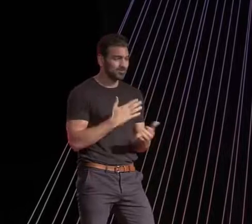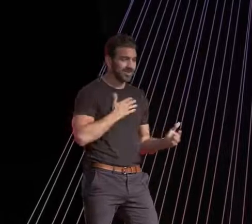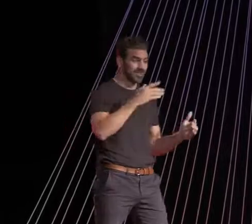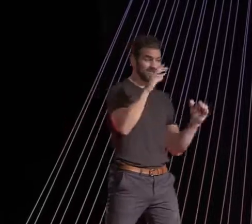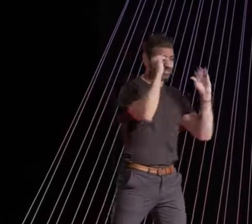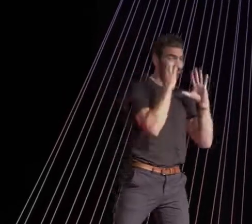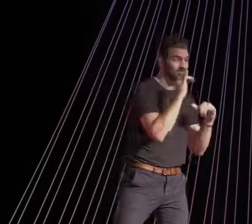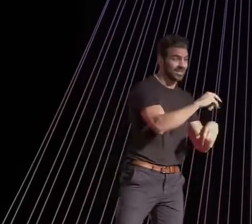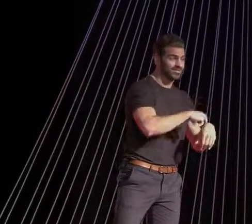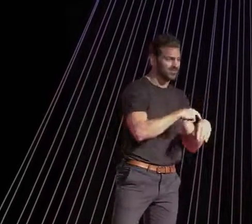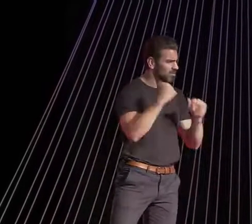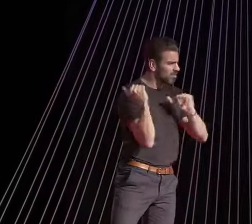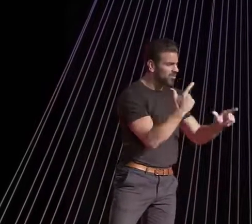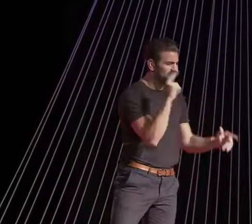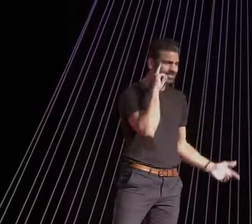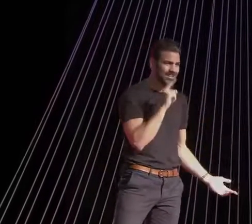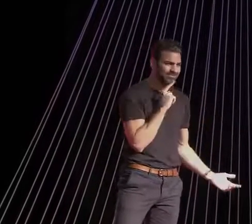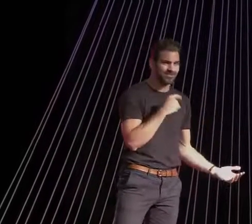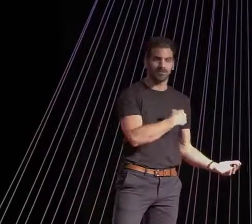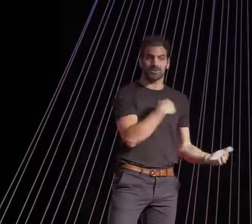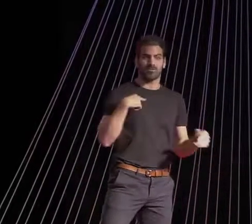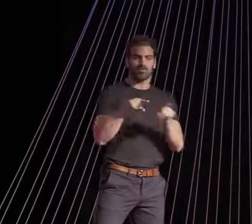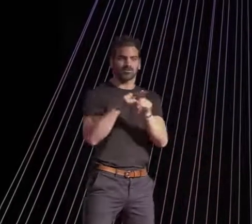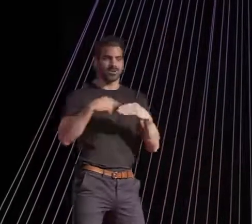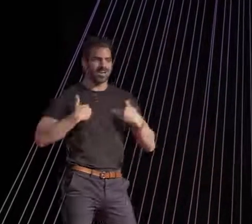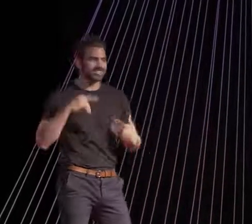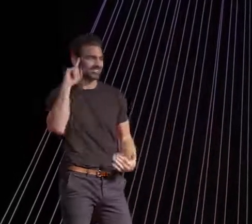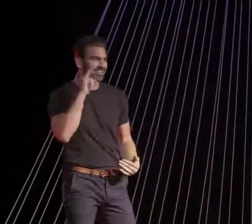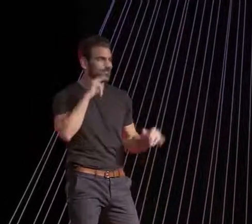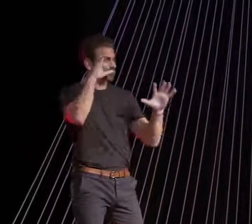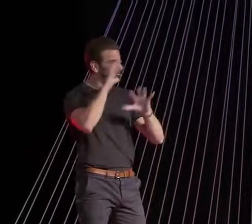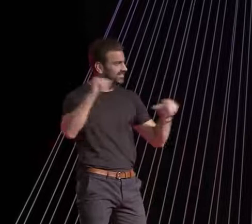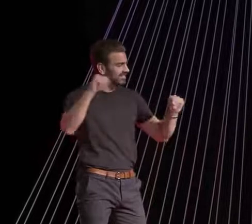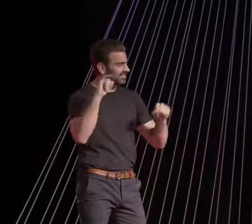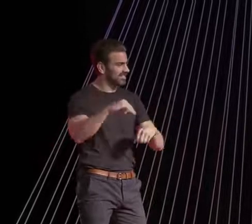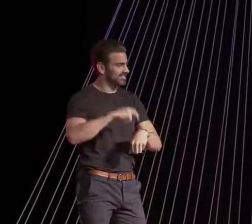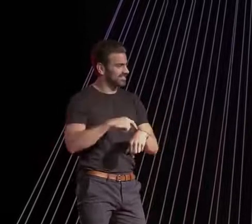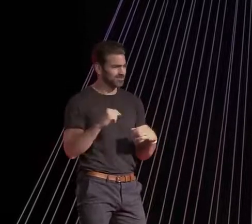at that time all of my peers and teachers and even the superintendent was deaf